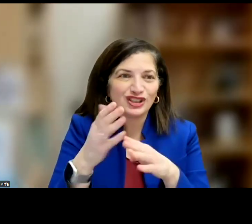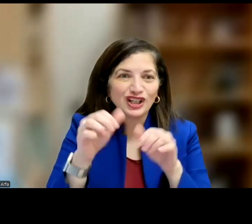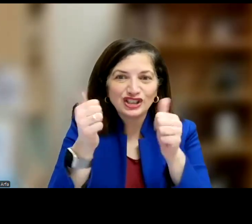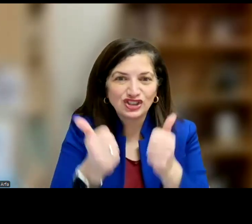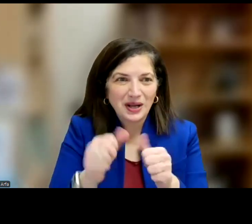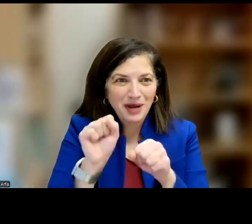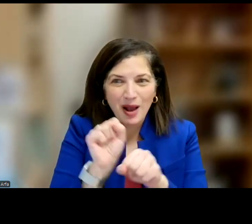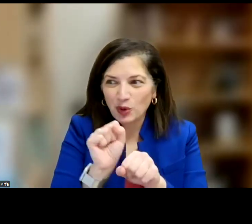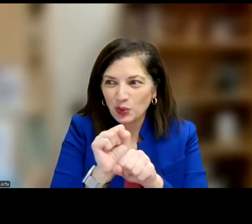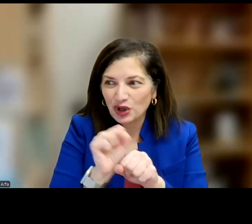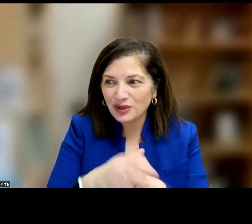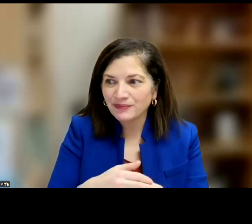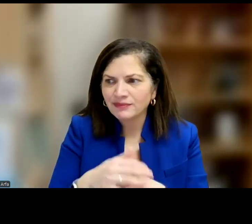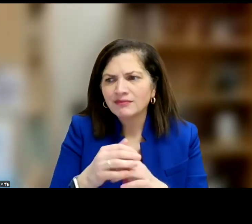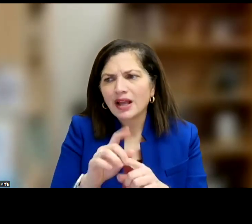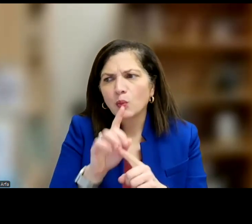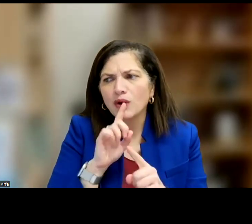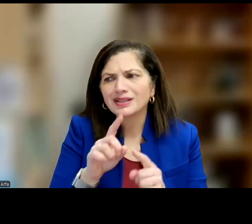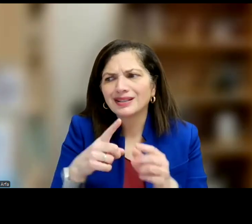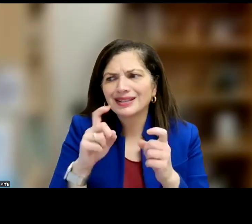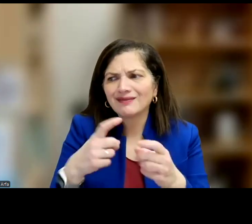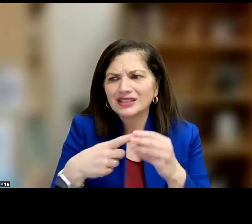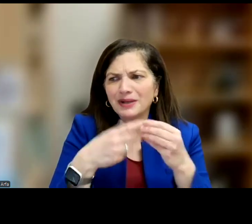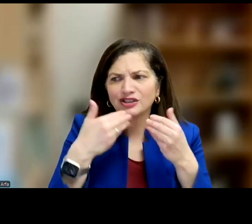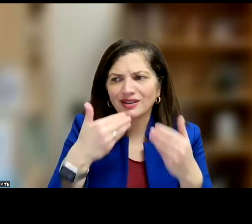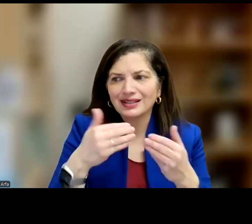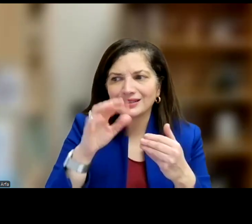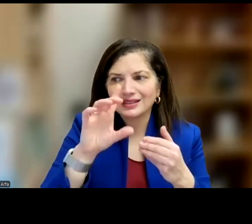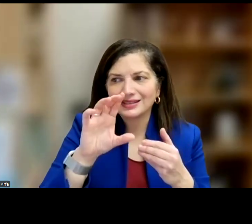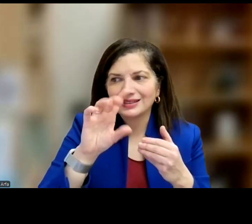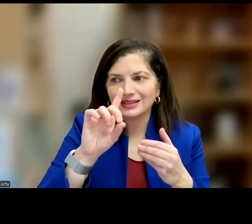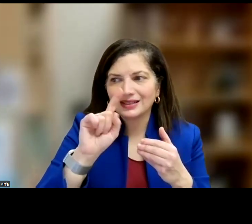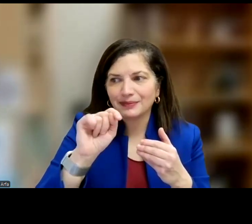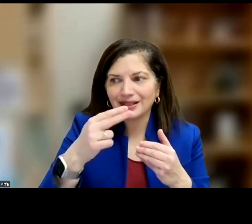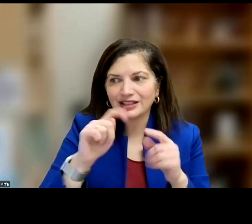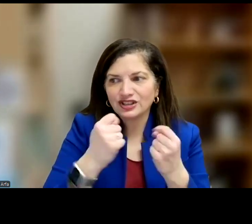13:06:30 I also want to give -- I 13:06:33 also wanted to give special